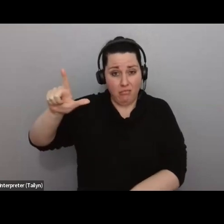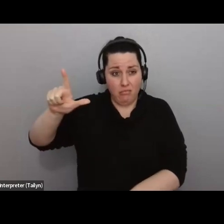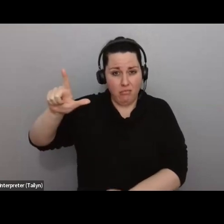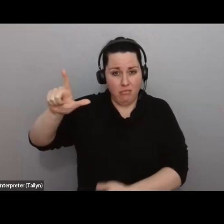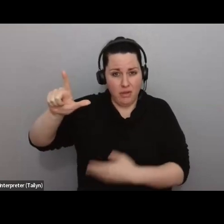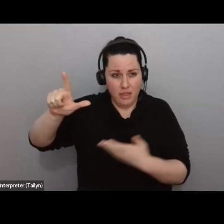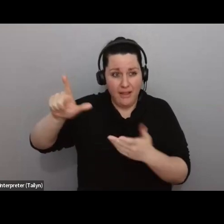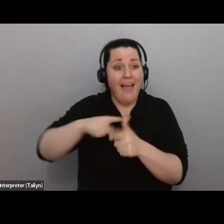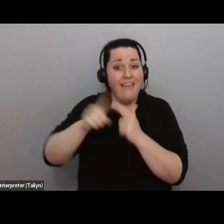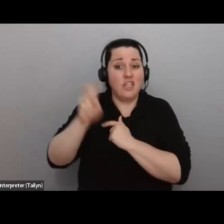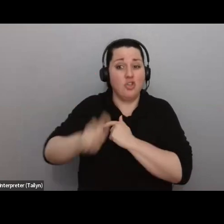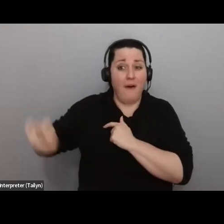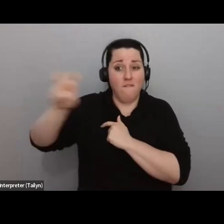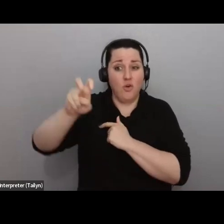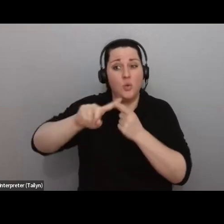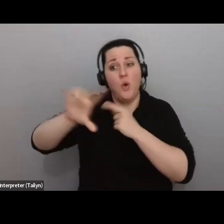mlong: and then you travel internationally